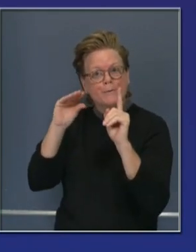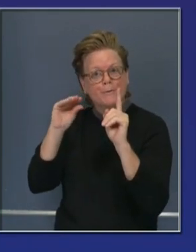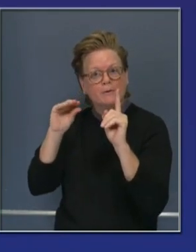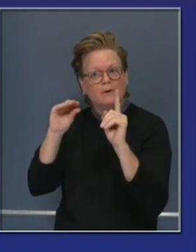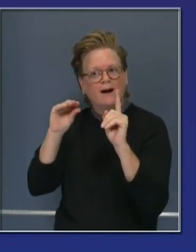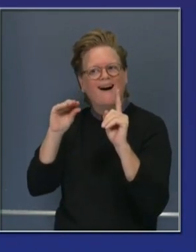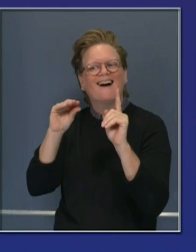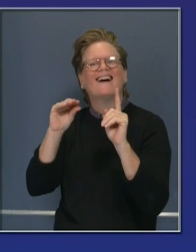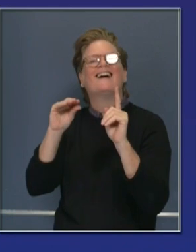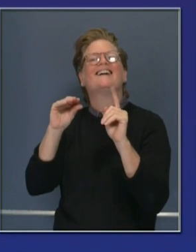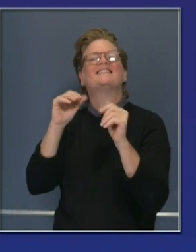JUST 21 DAYS, BETWEEN TIERS BUT SOME STABILITY.